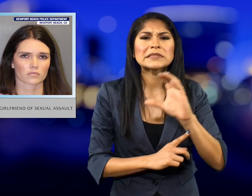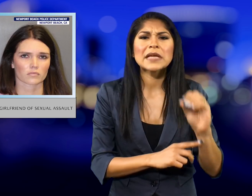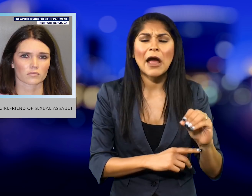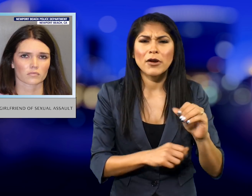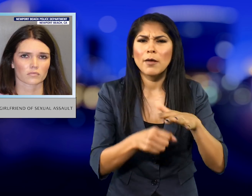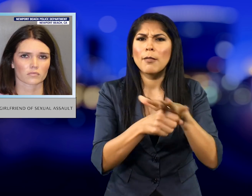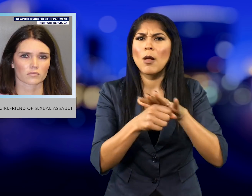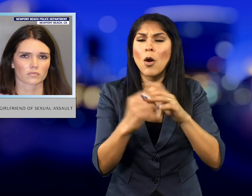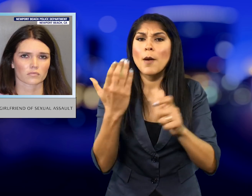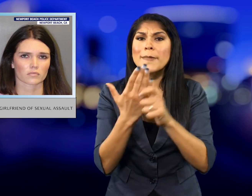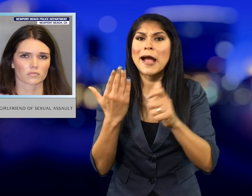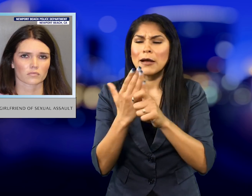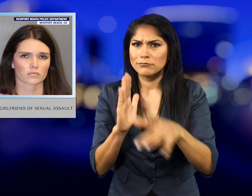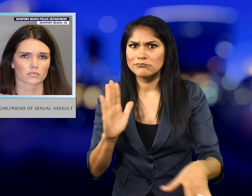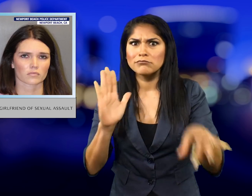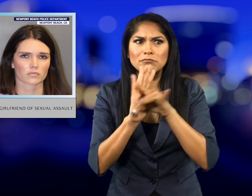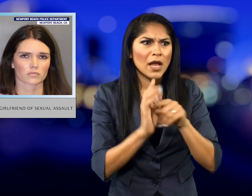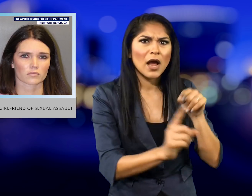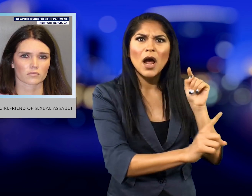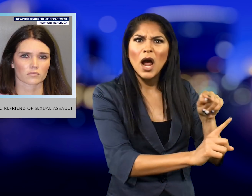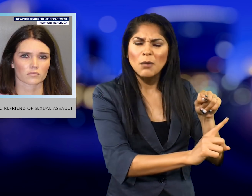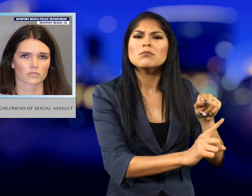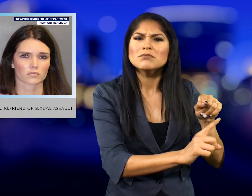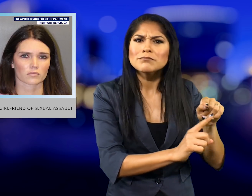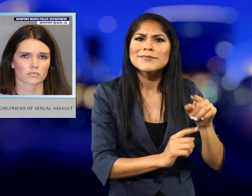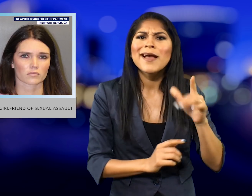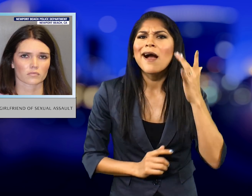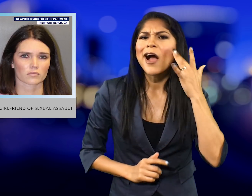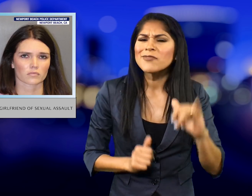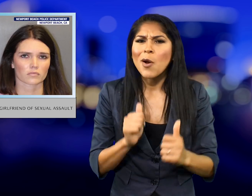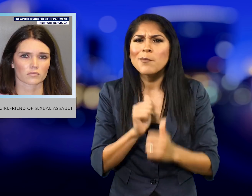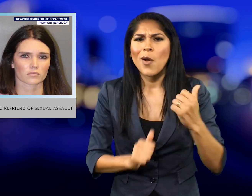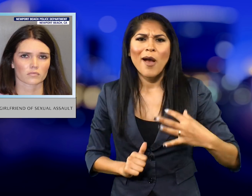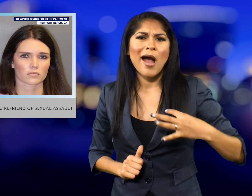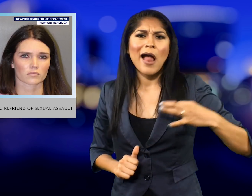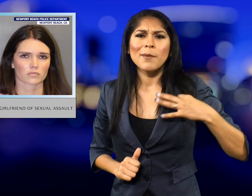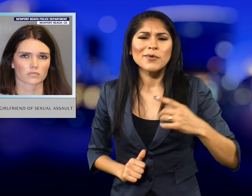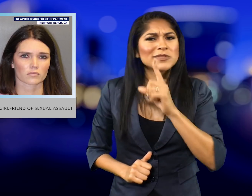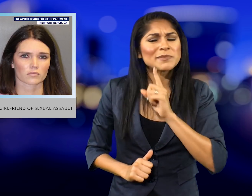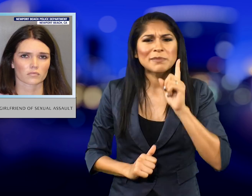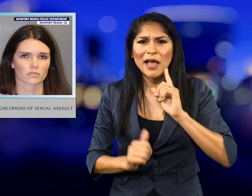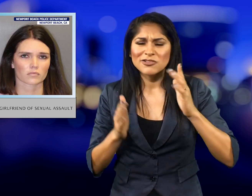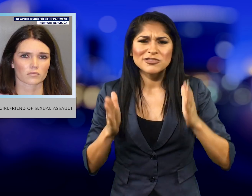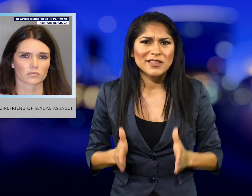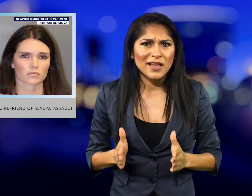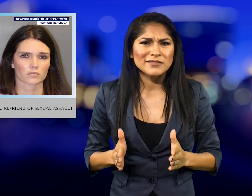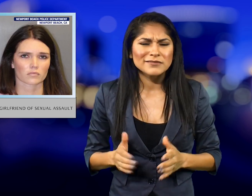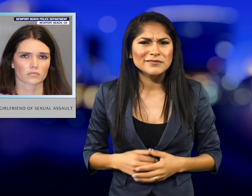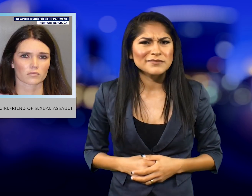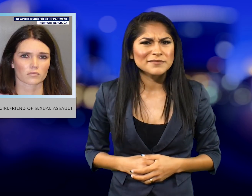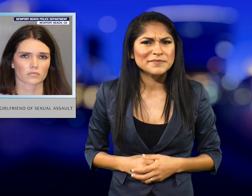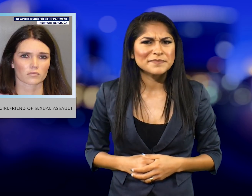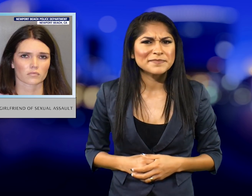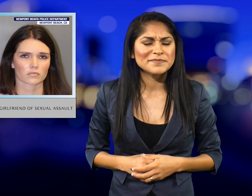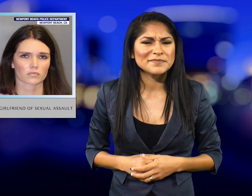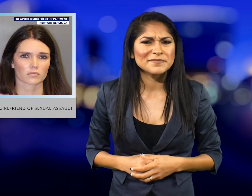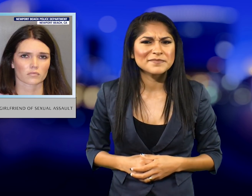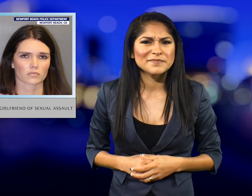bachelor.